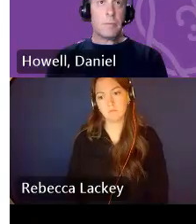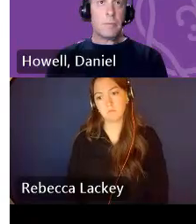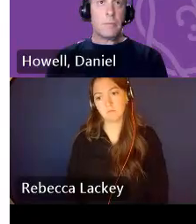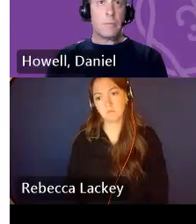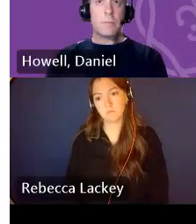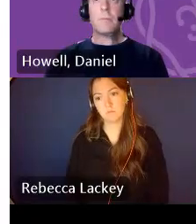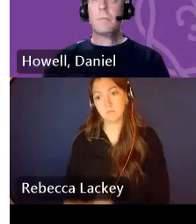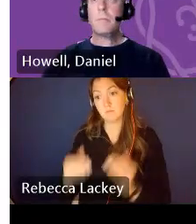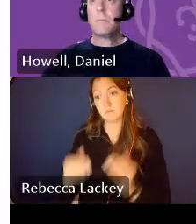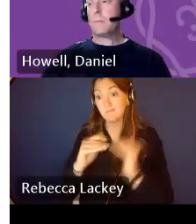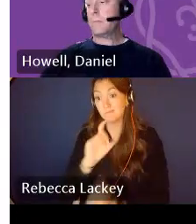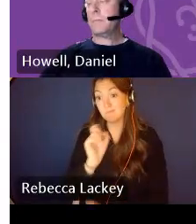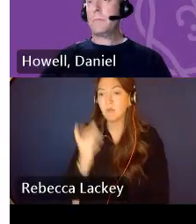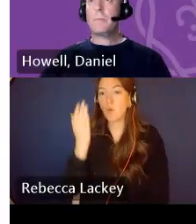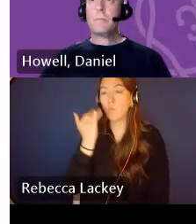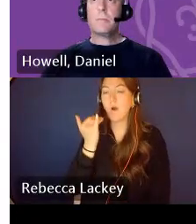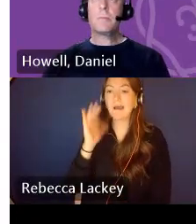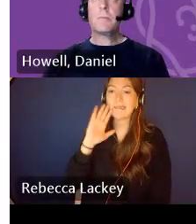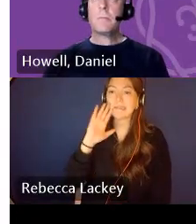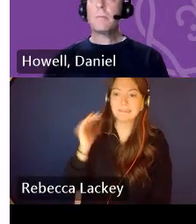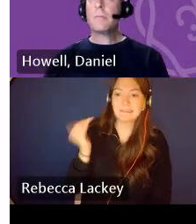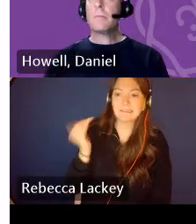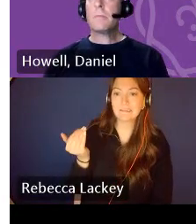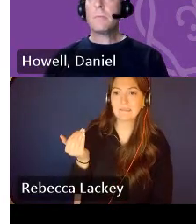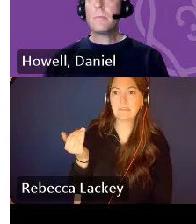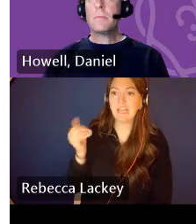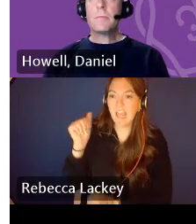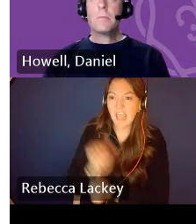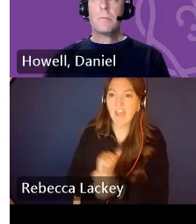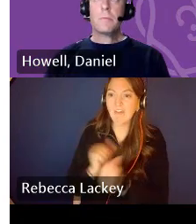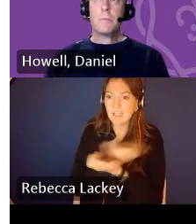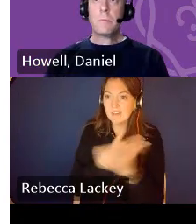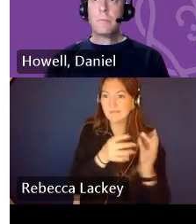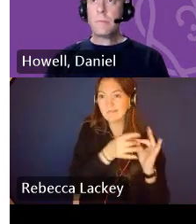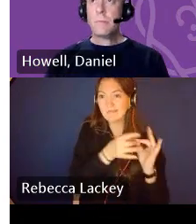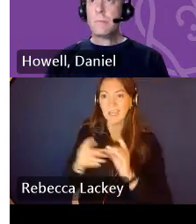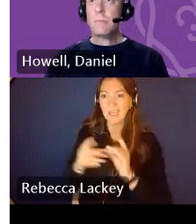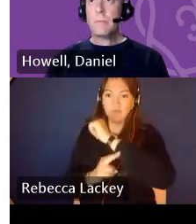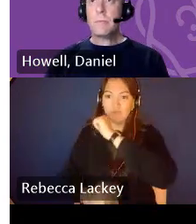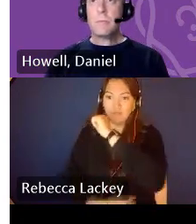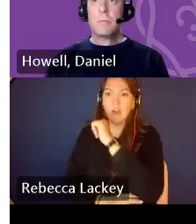Next question is, why does it seem like every action related to this bridge has been reactive